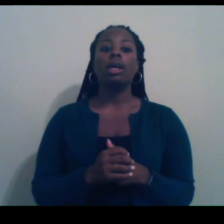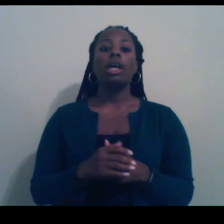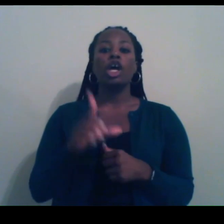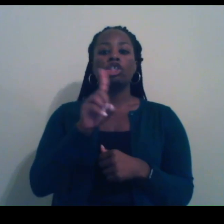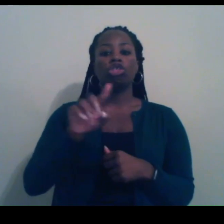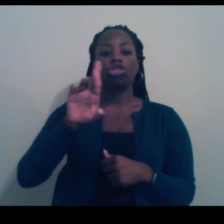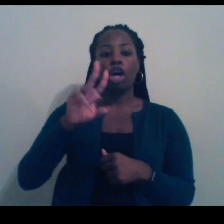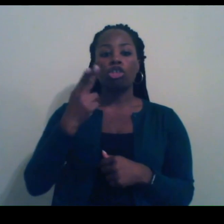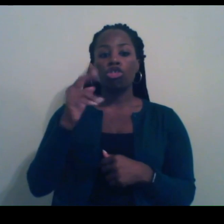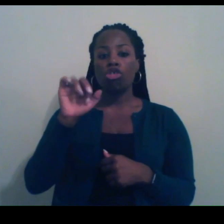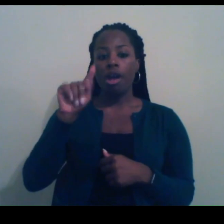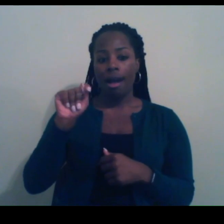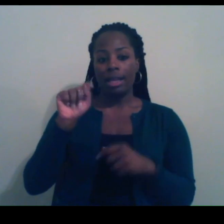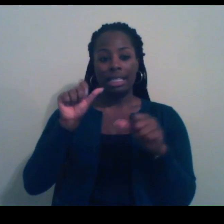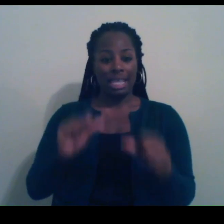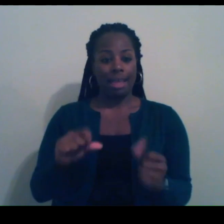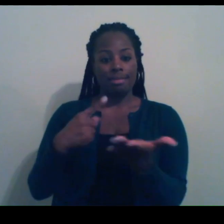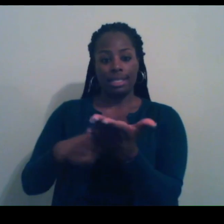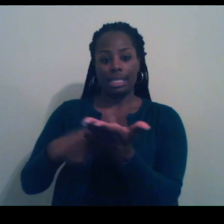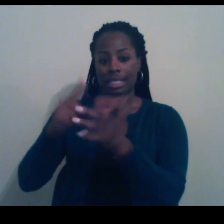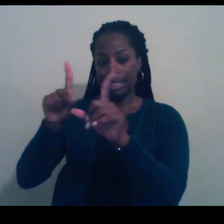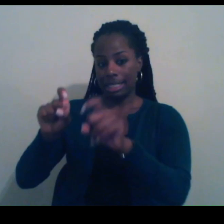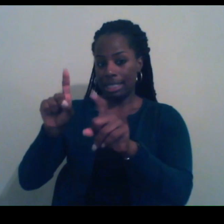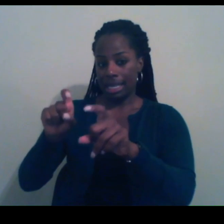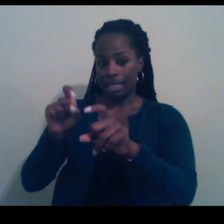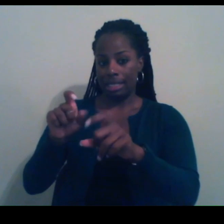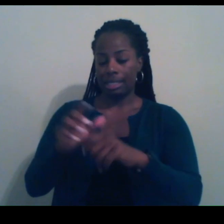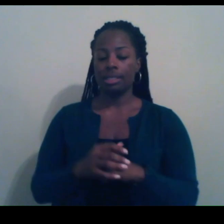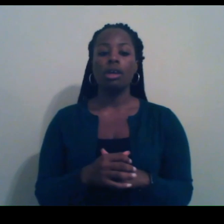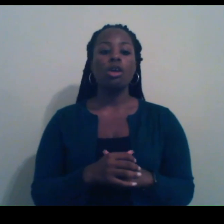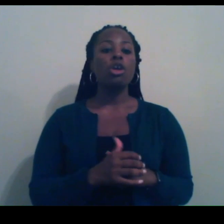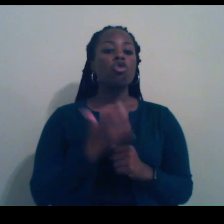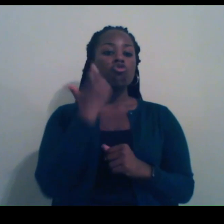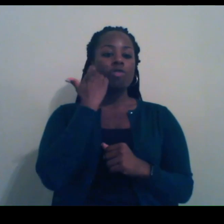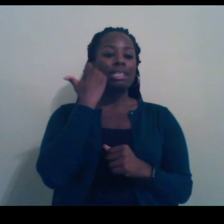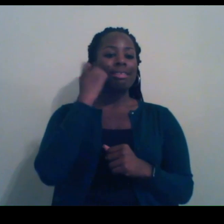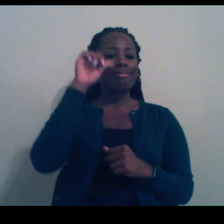things I heard from governors last week was the whole issue of test kits the